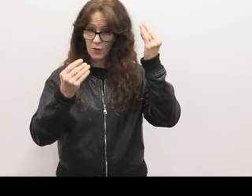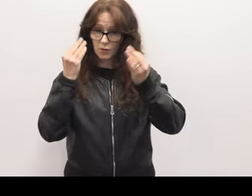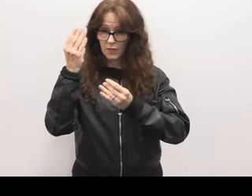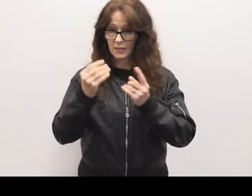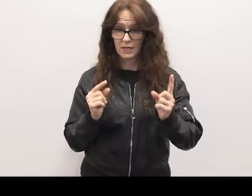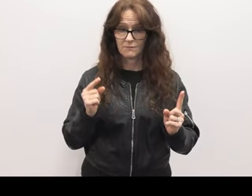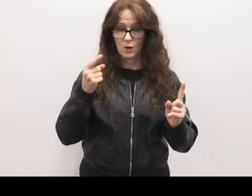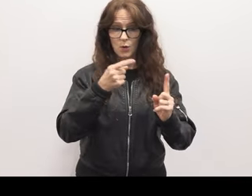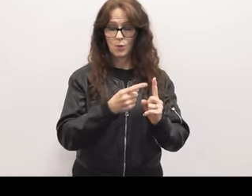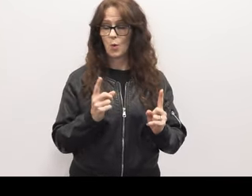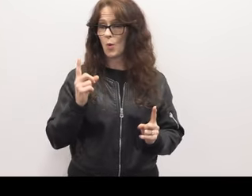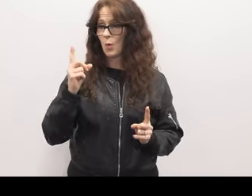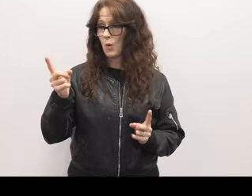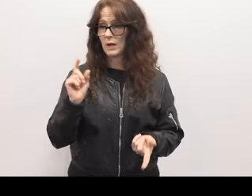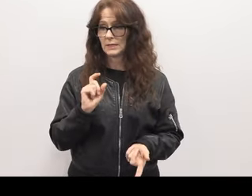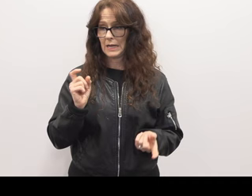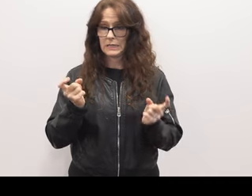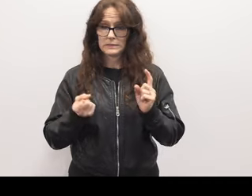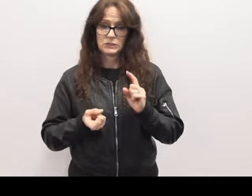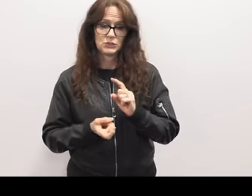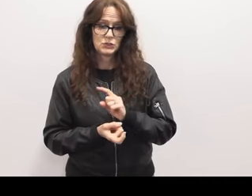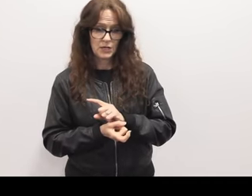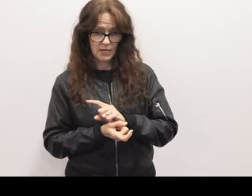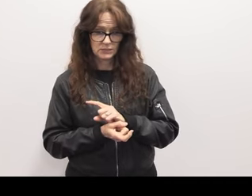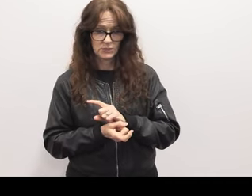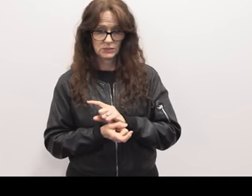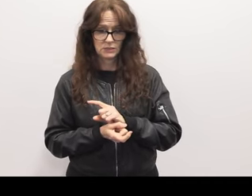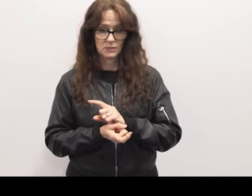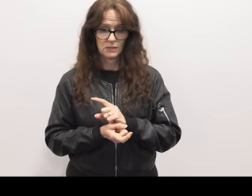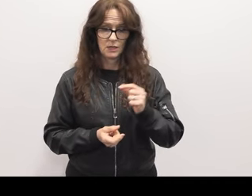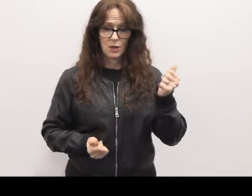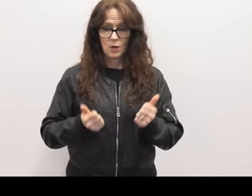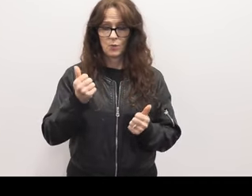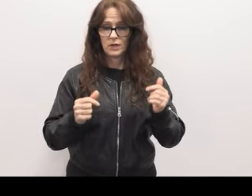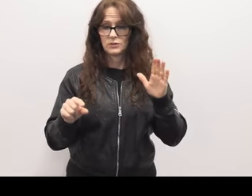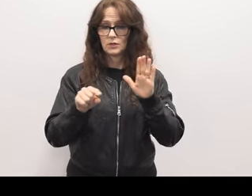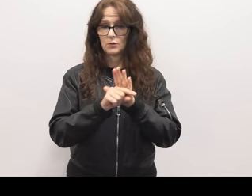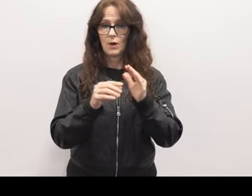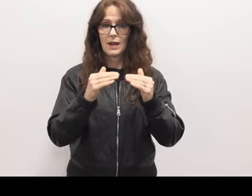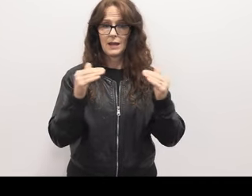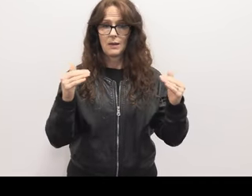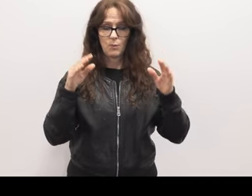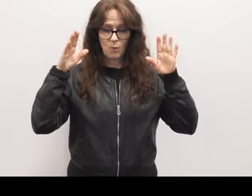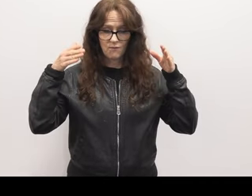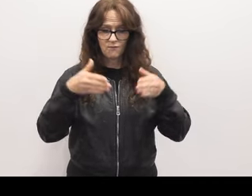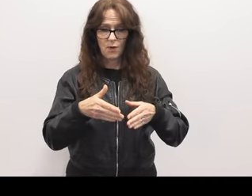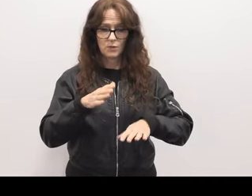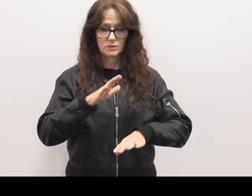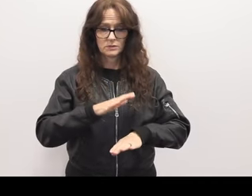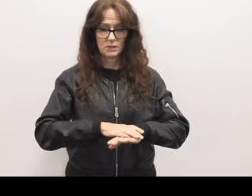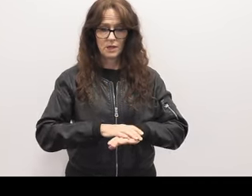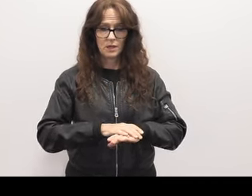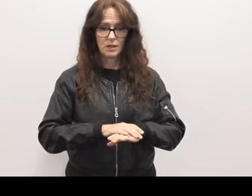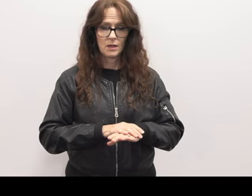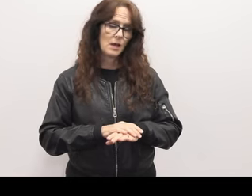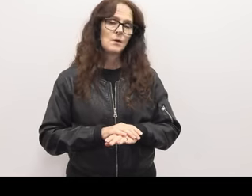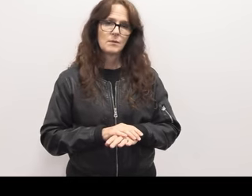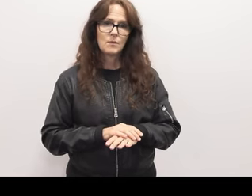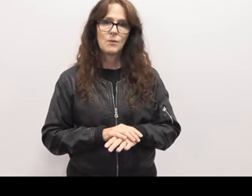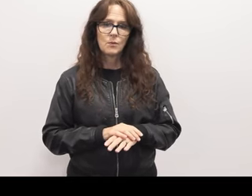and want to change something about which grade level we're focused on, we would likely be using